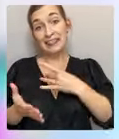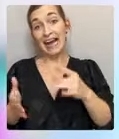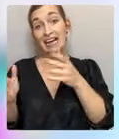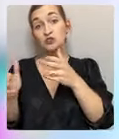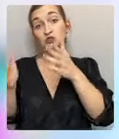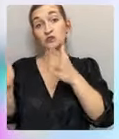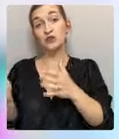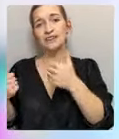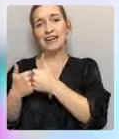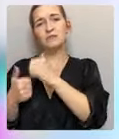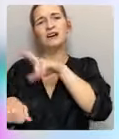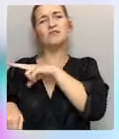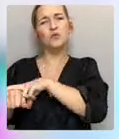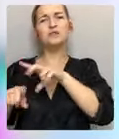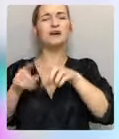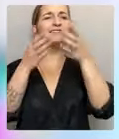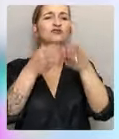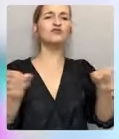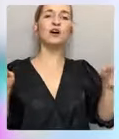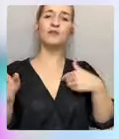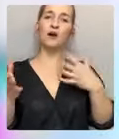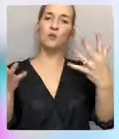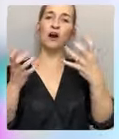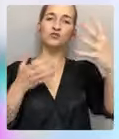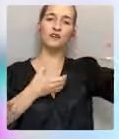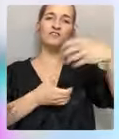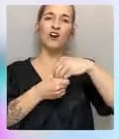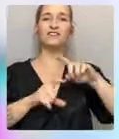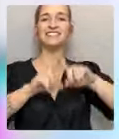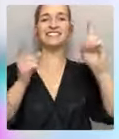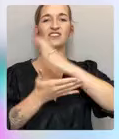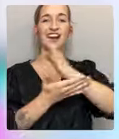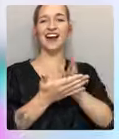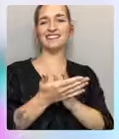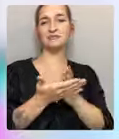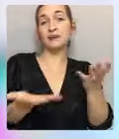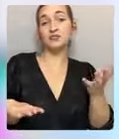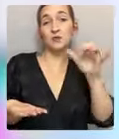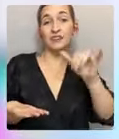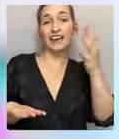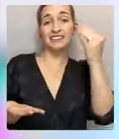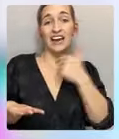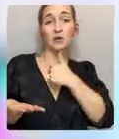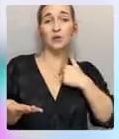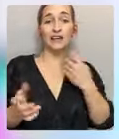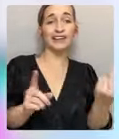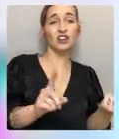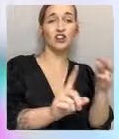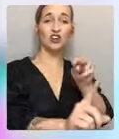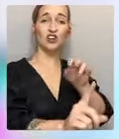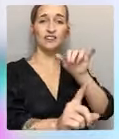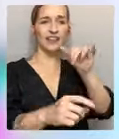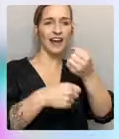of course, but you know, I'd like to involve a different aspect.